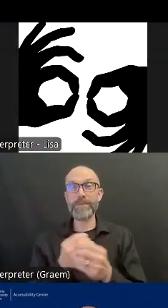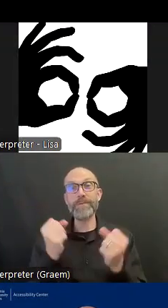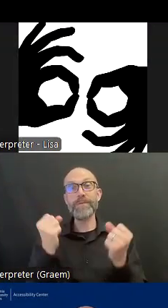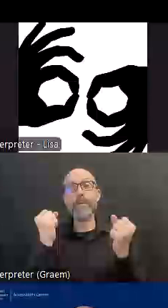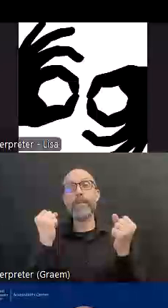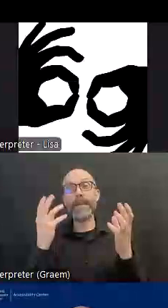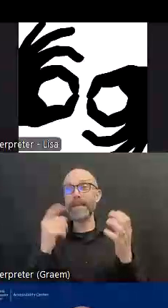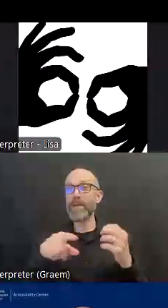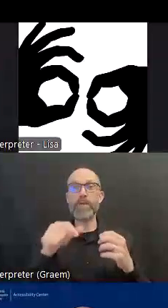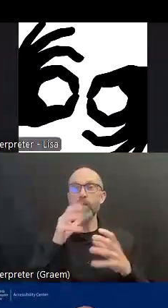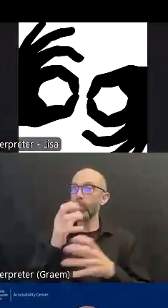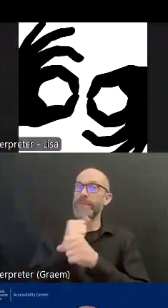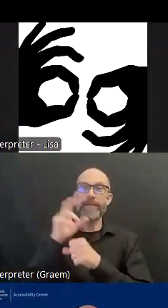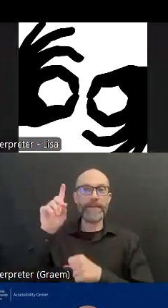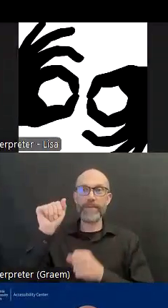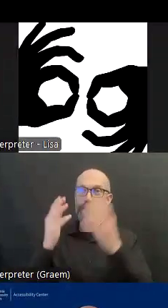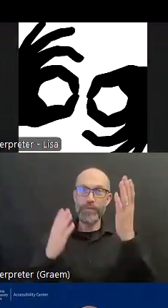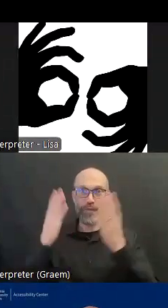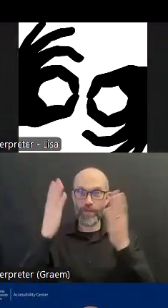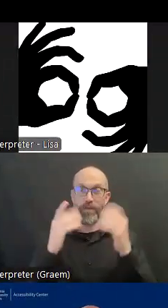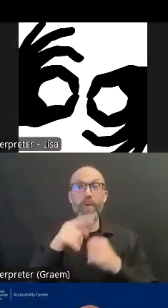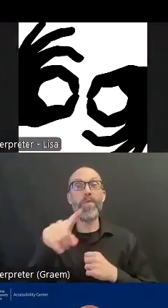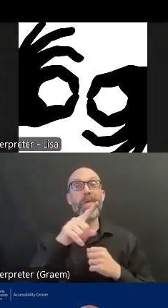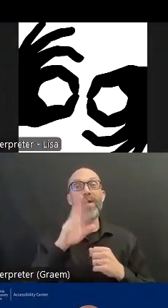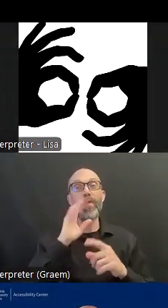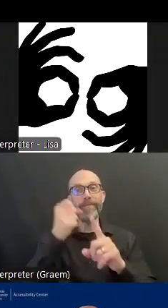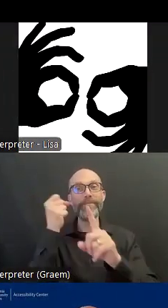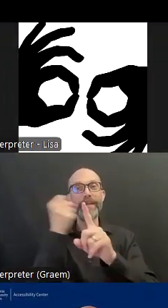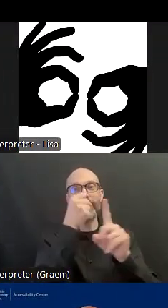from disability services, and they're very likely to be impacted by a solution such as this.